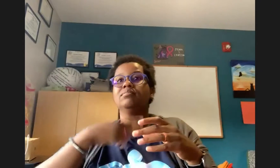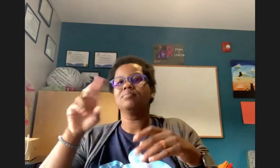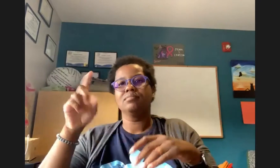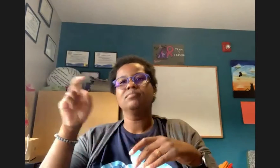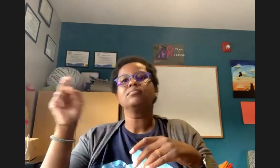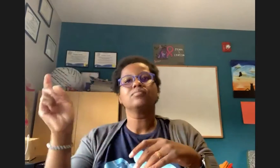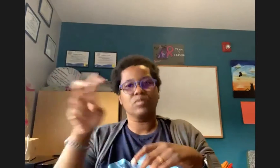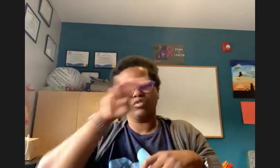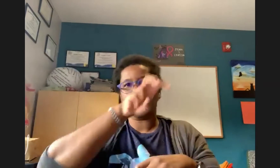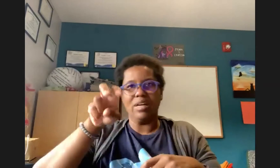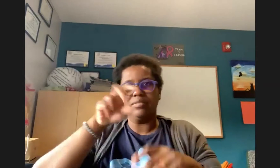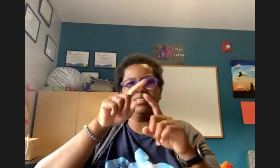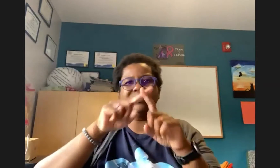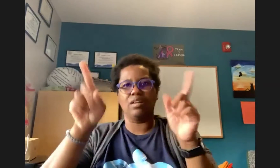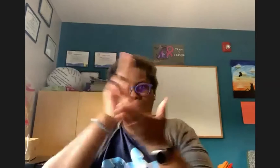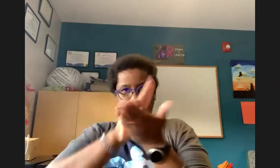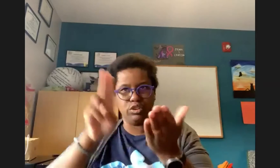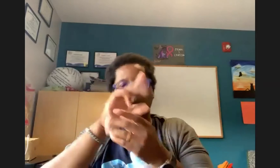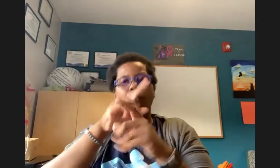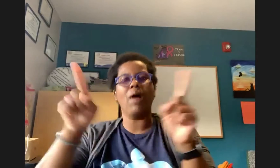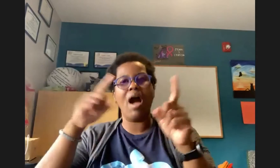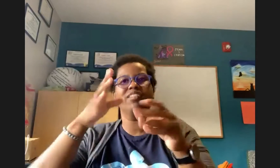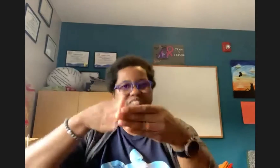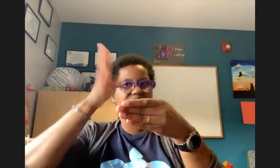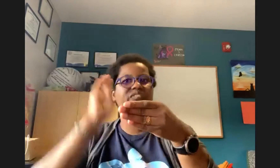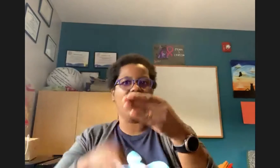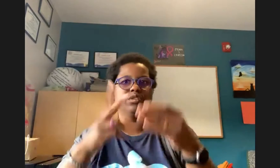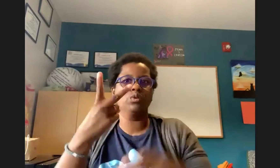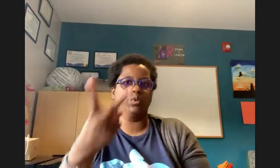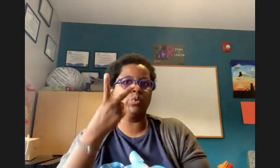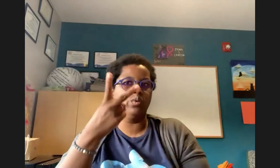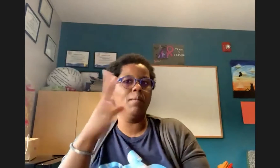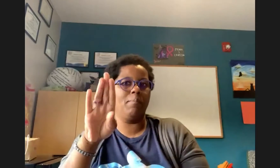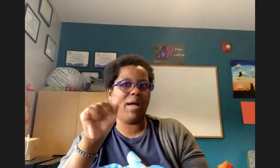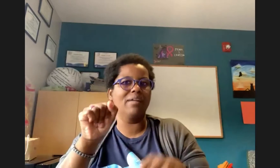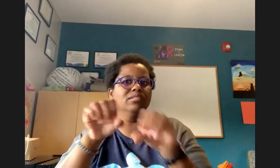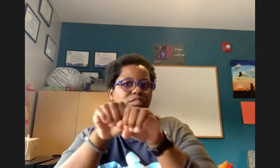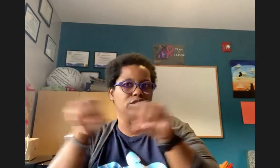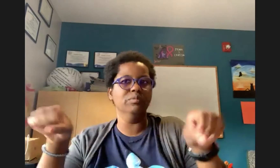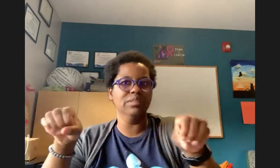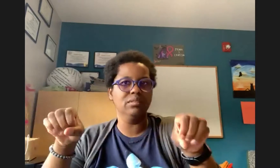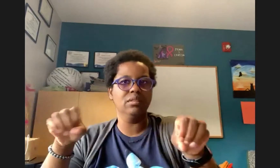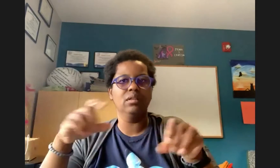So I transferred to an additional university and did complete two bachelor's degrees.